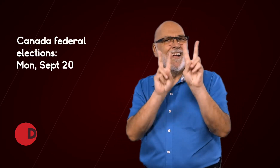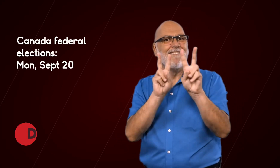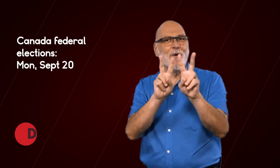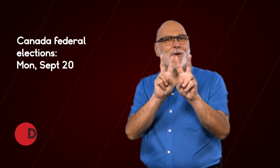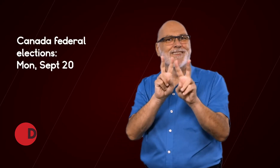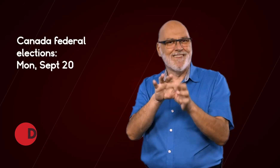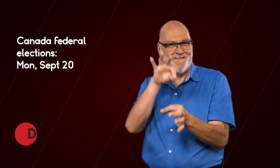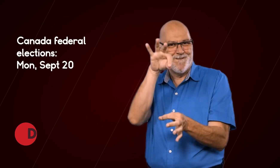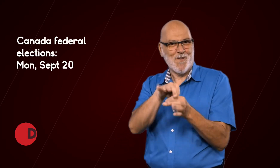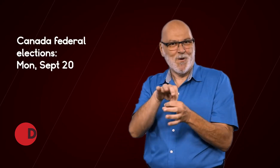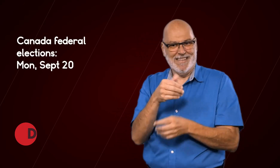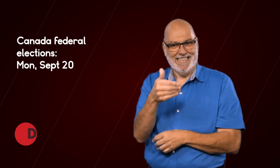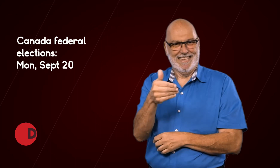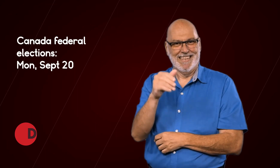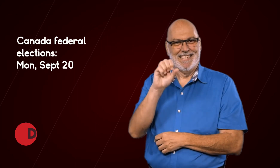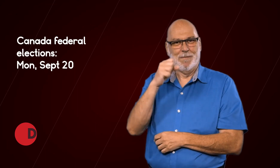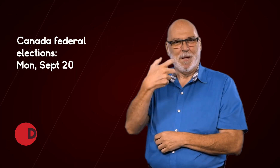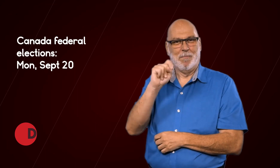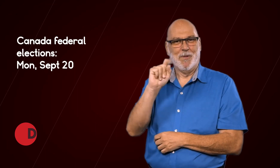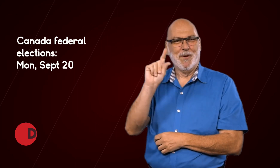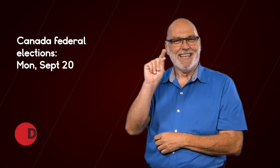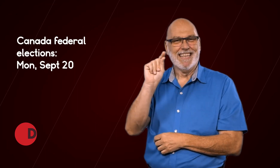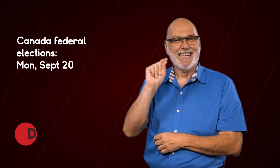I look forward to voting on Sept 20th.